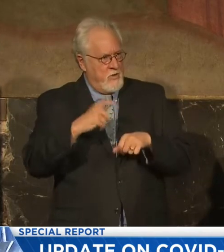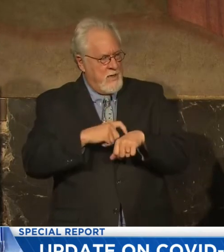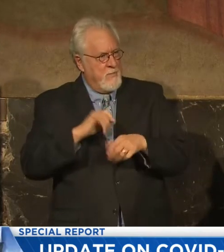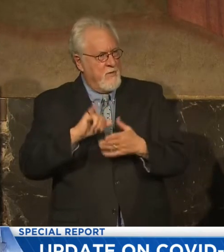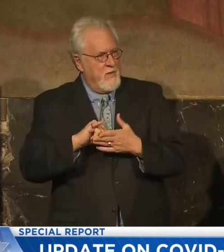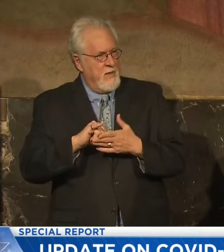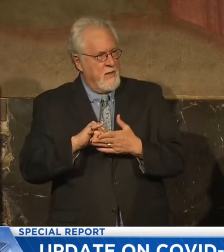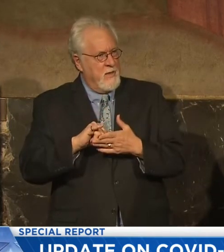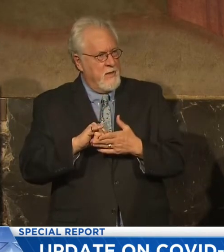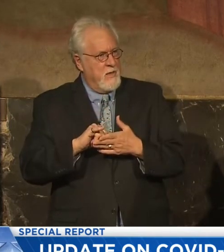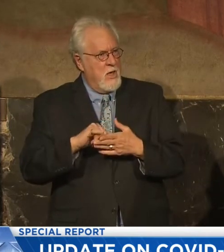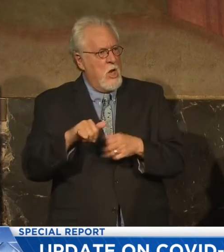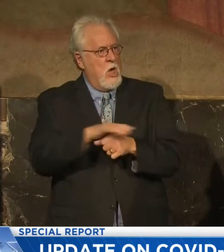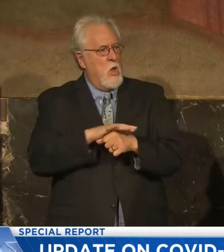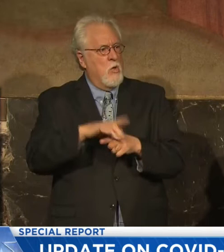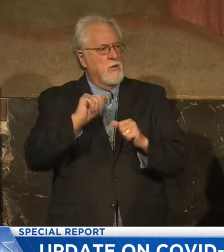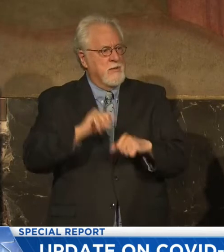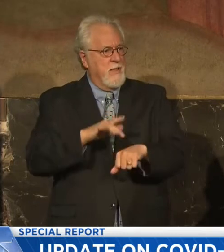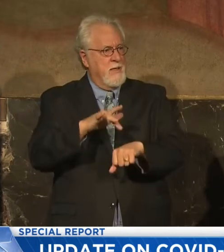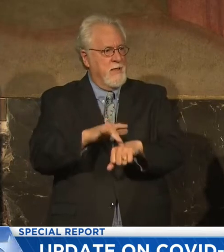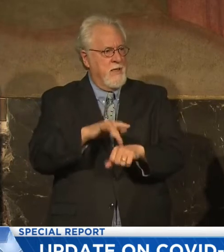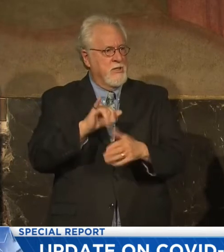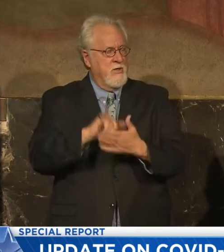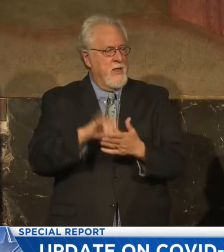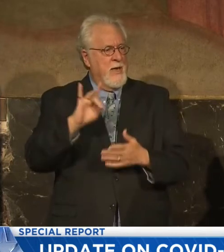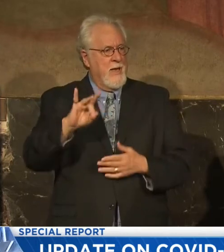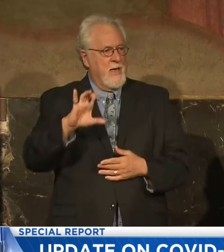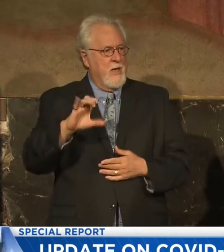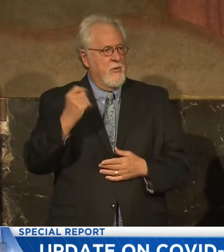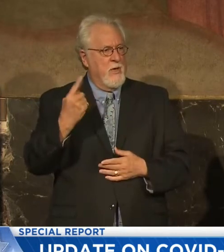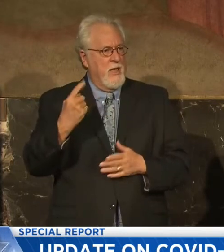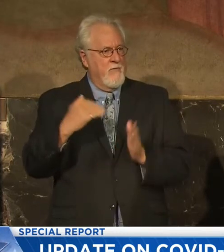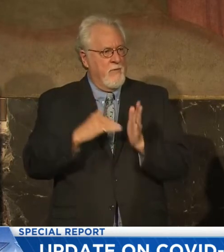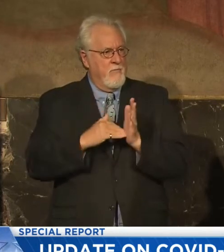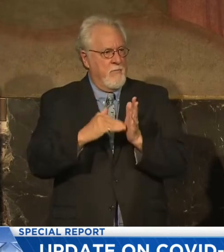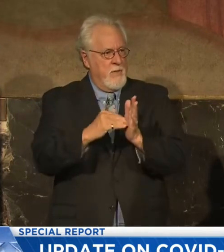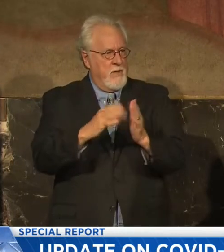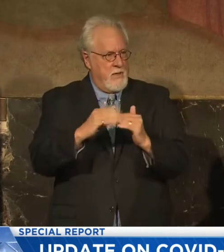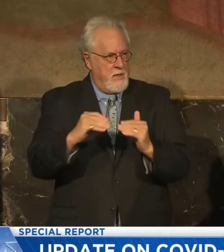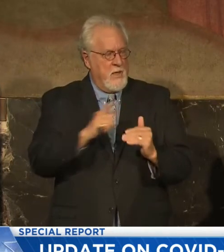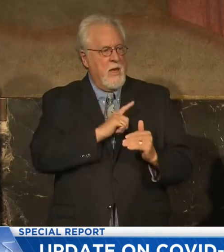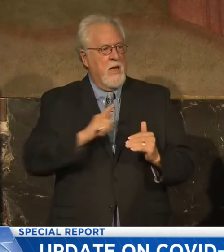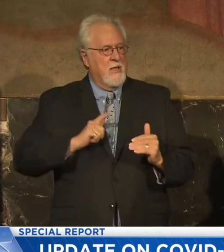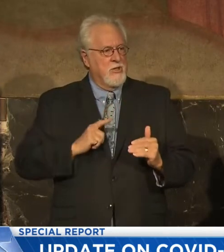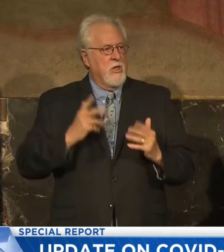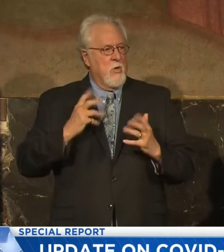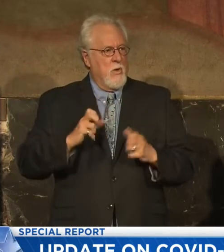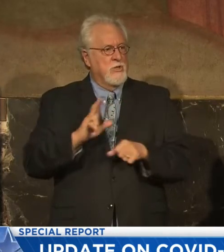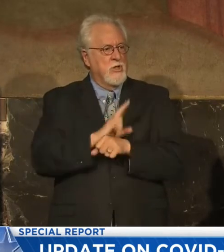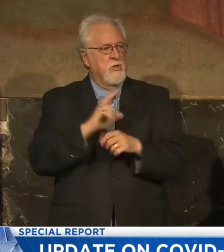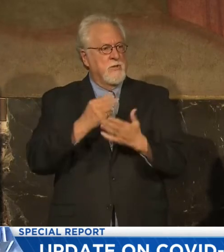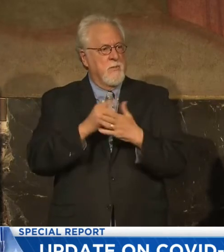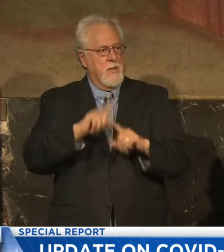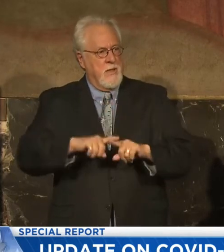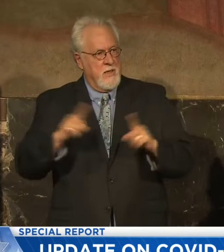GOVERNMENT. YES, SIR.